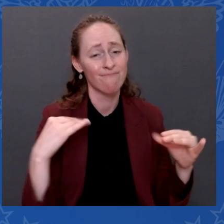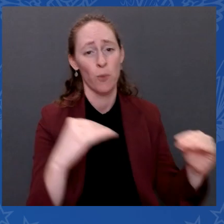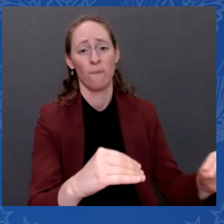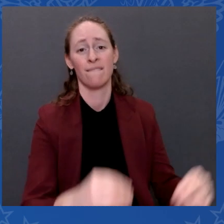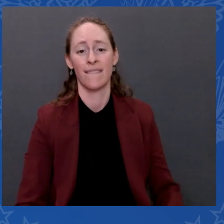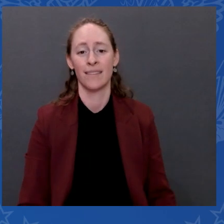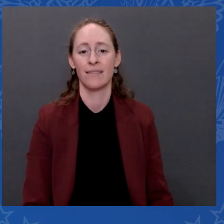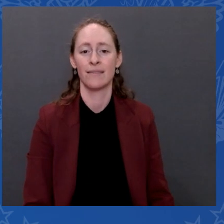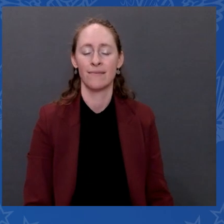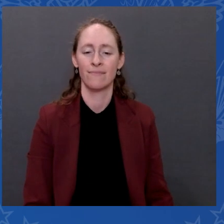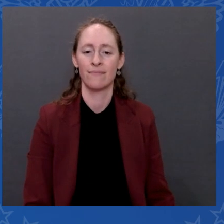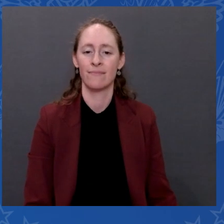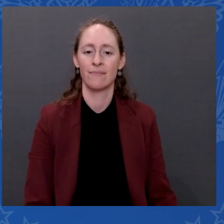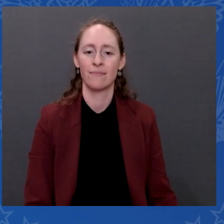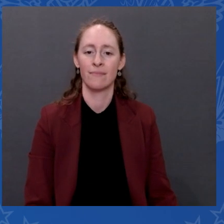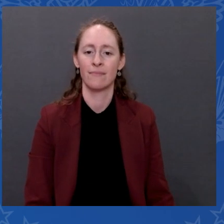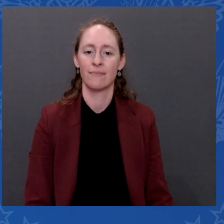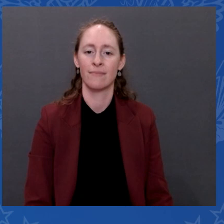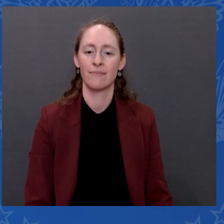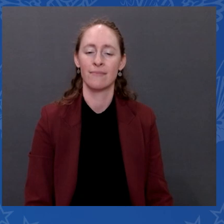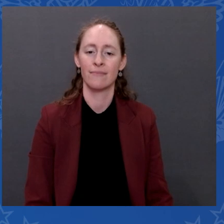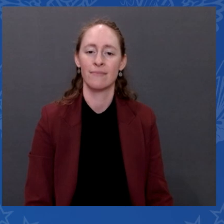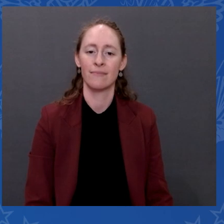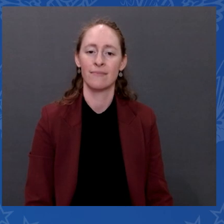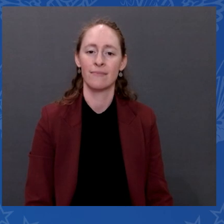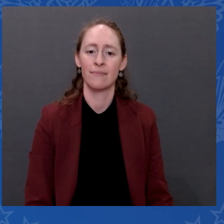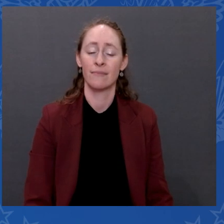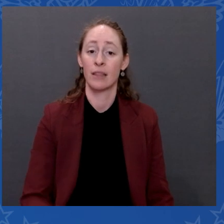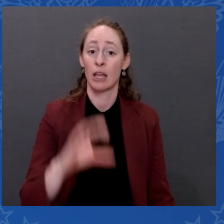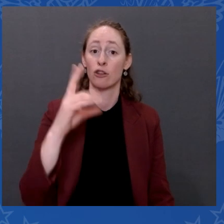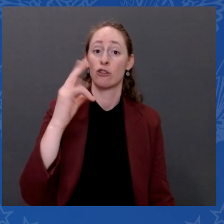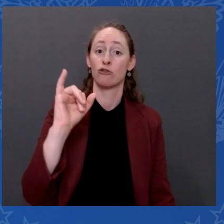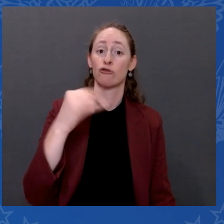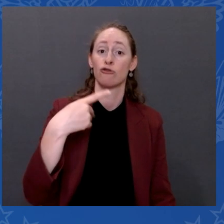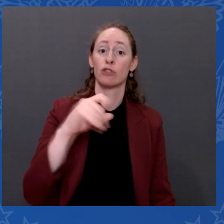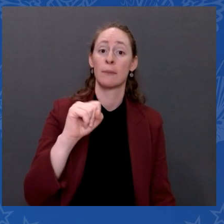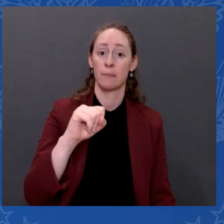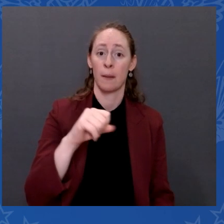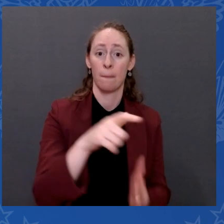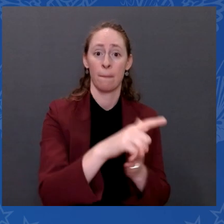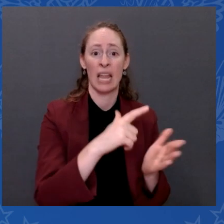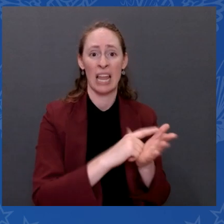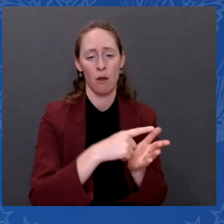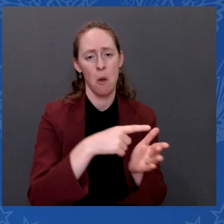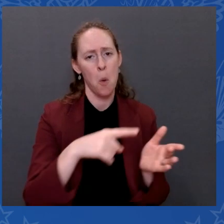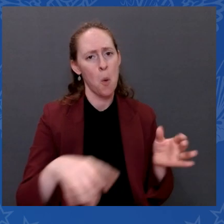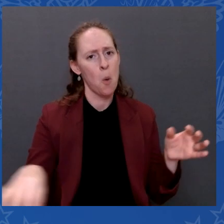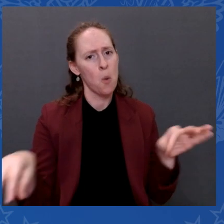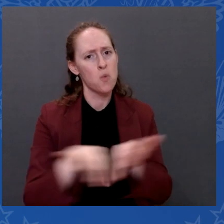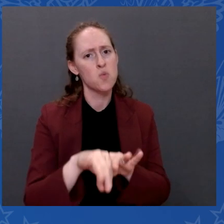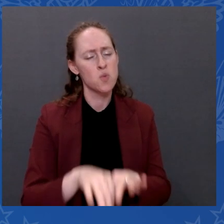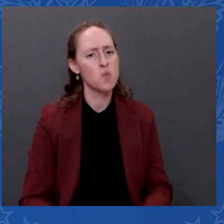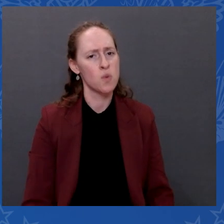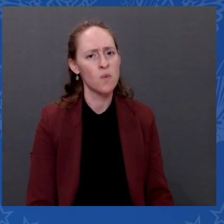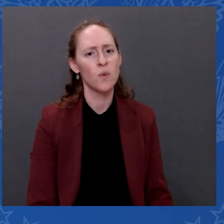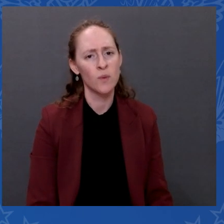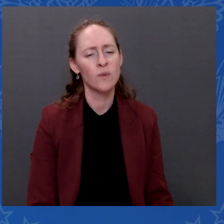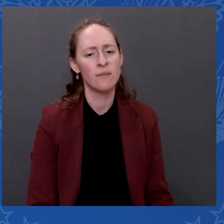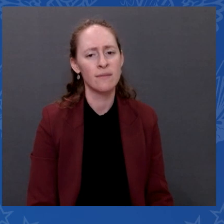and be the most competitive nation in the world. That's what we have to reestablish. We still are in a lot of places, but we got to do it here.